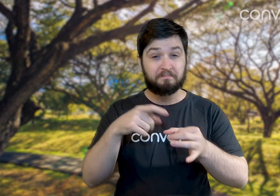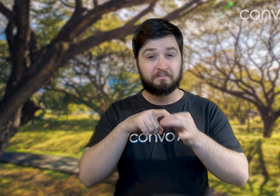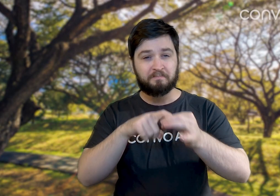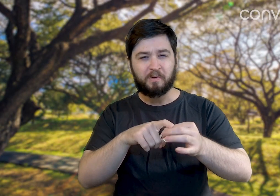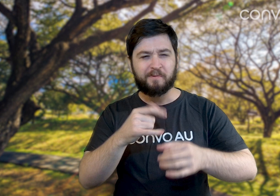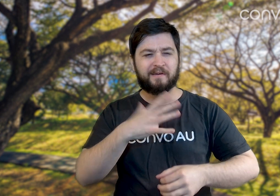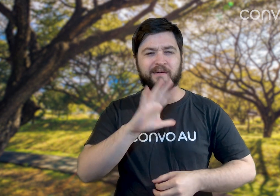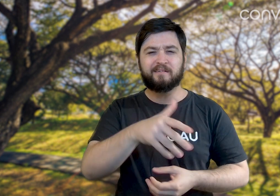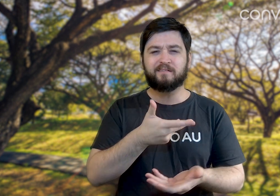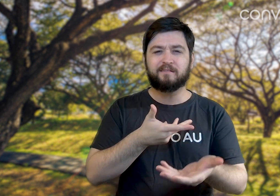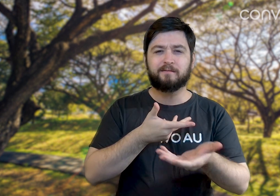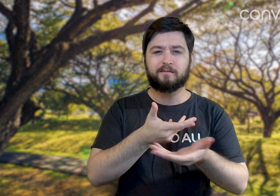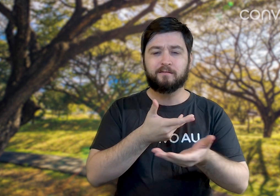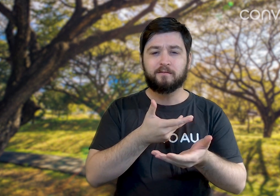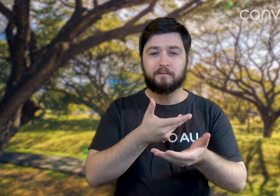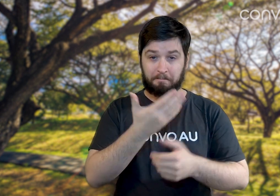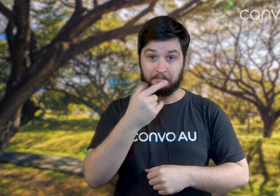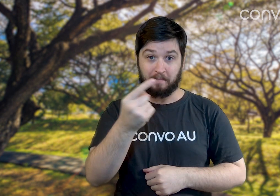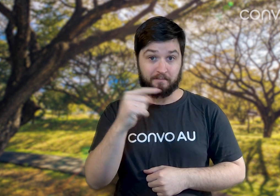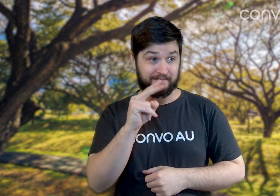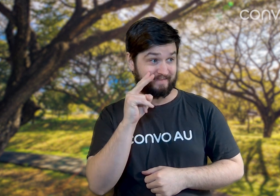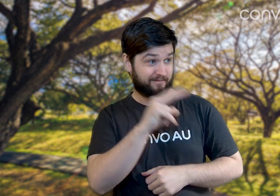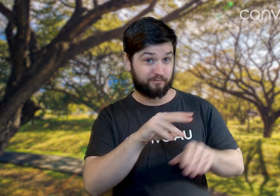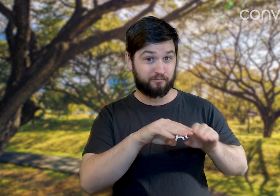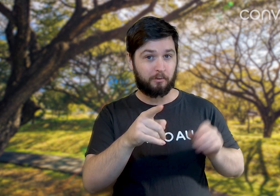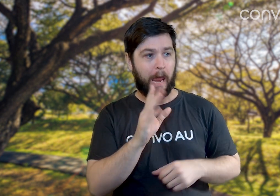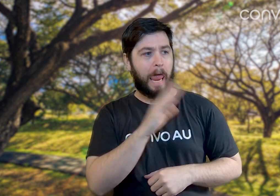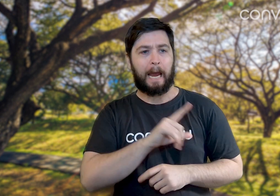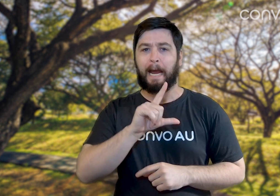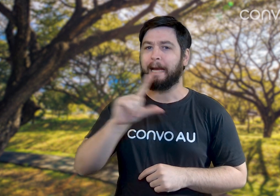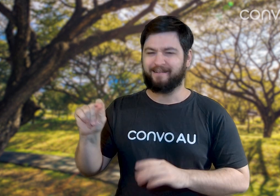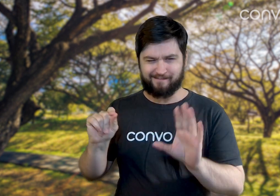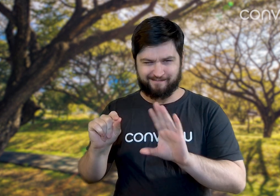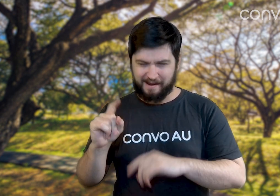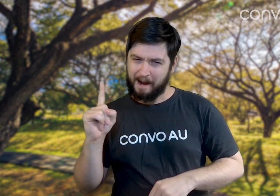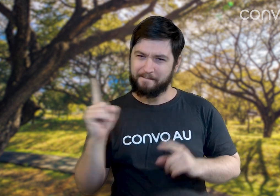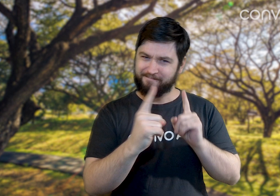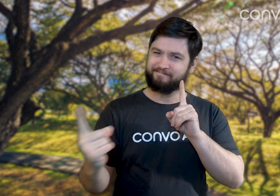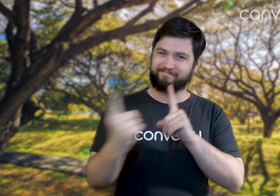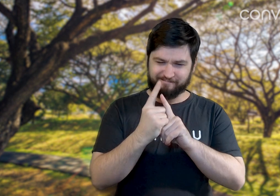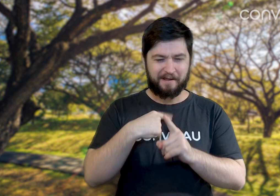or have any questions, don't hesitate to stop by our stall.